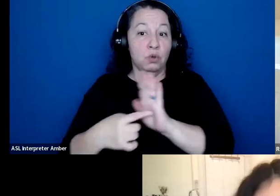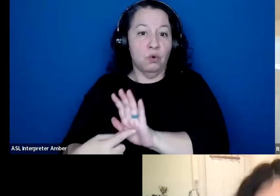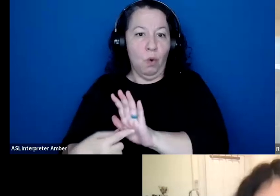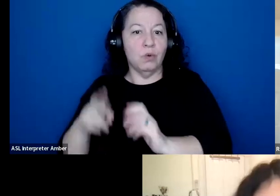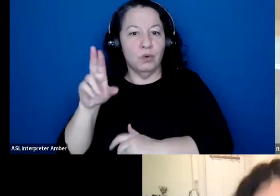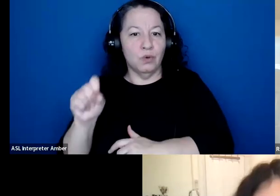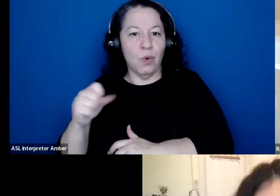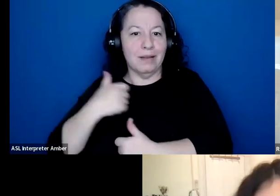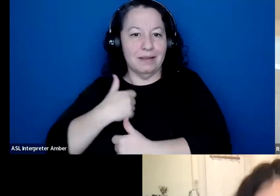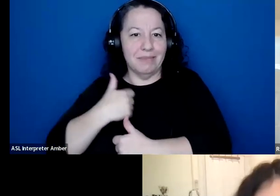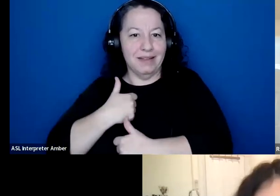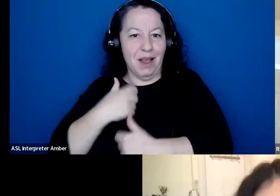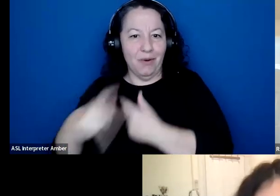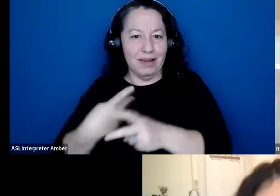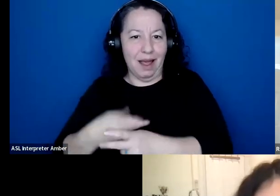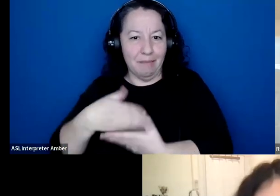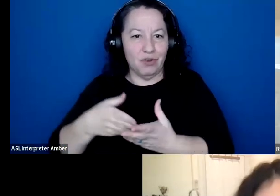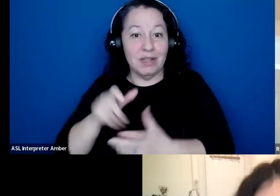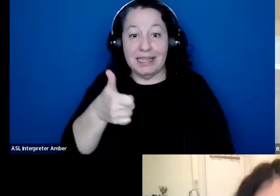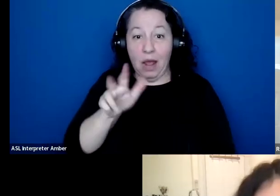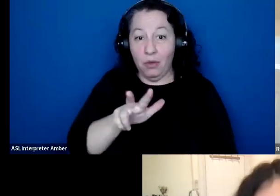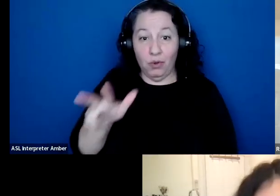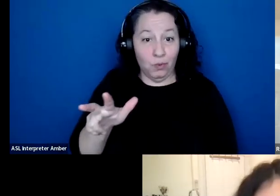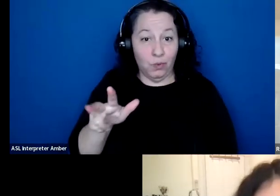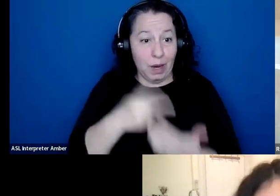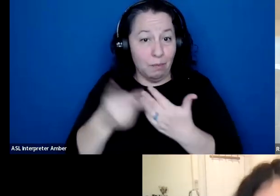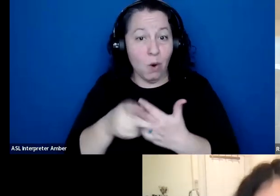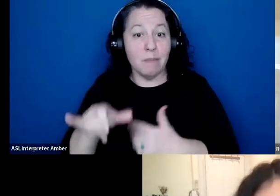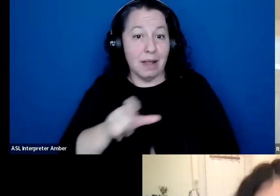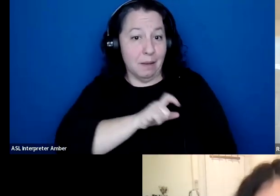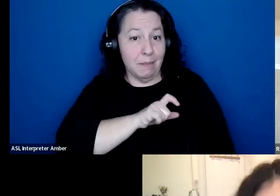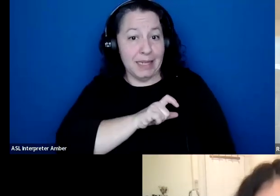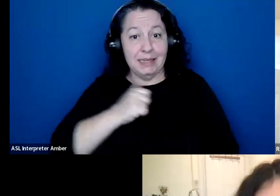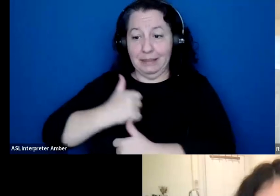You know, the 1033 program is a police military nexus of self-dealing